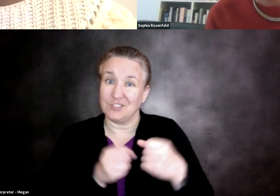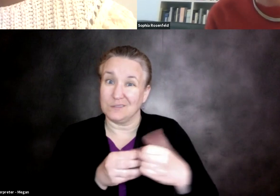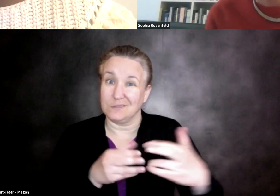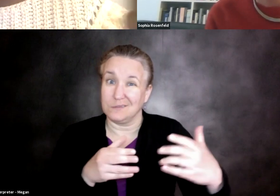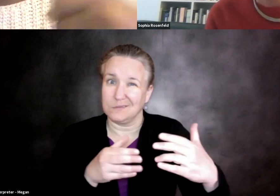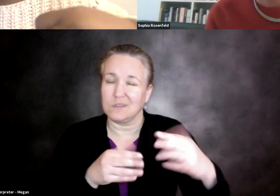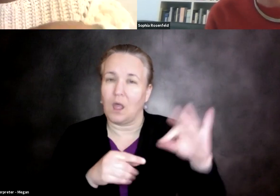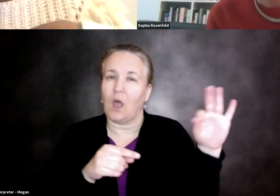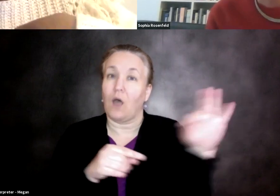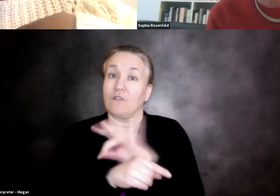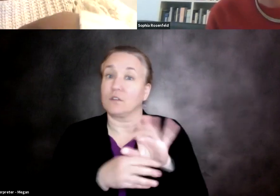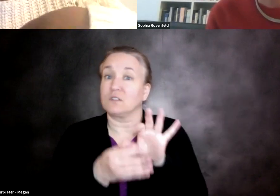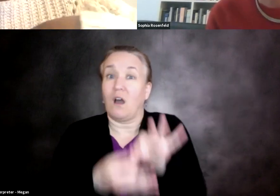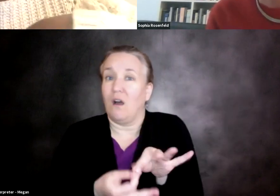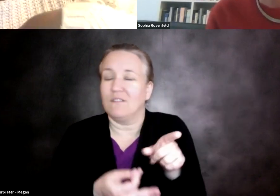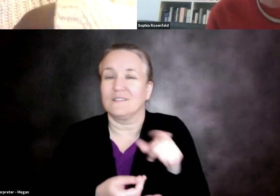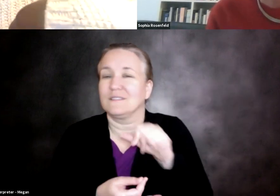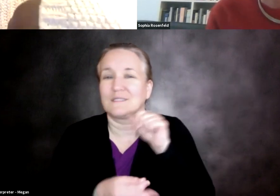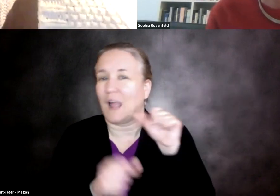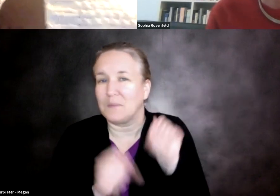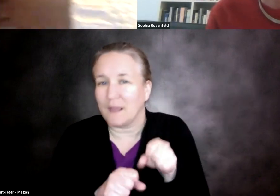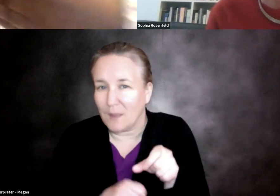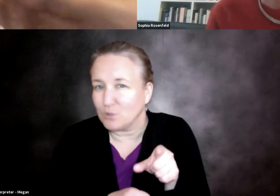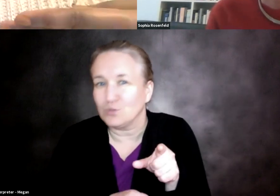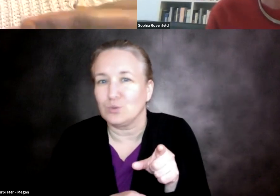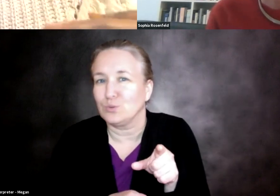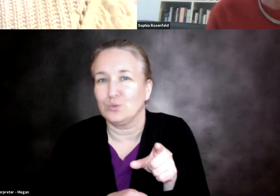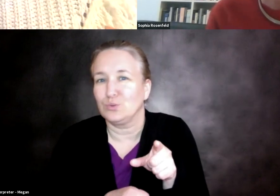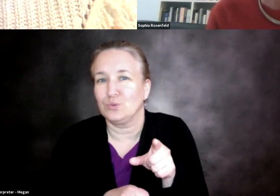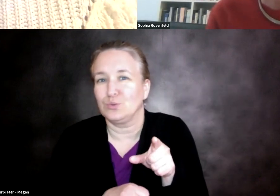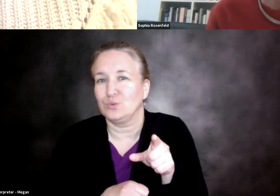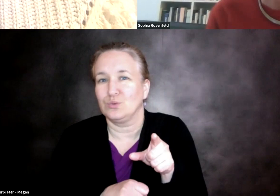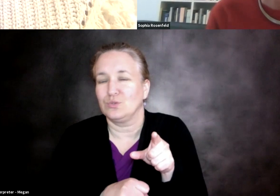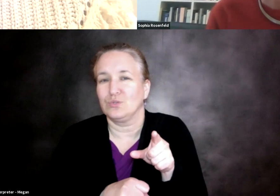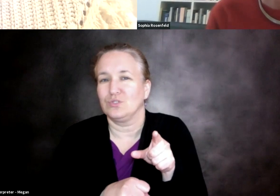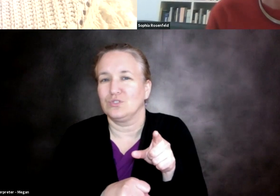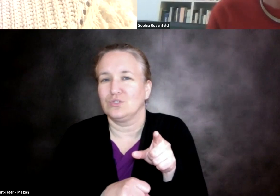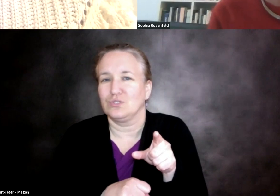of not being able to realize social adulthood.